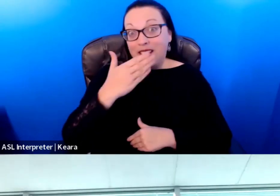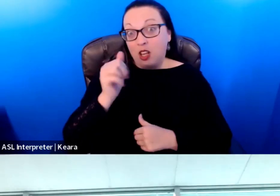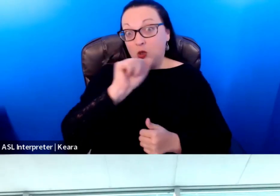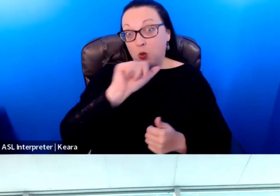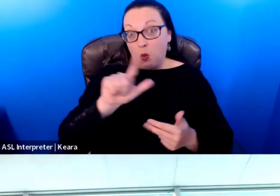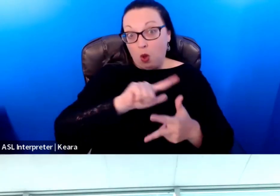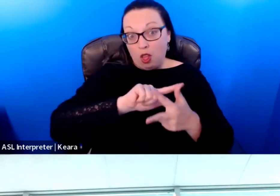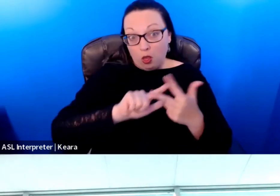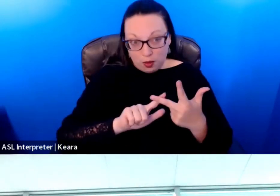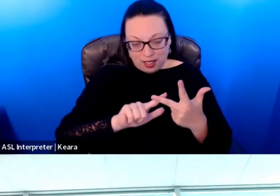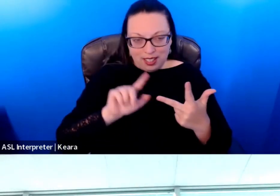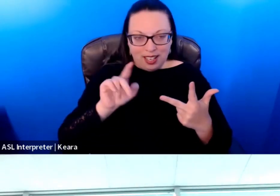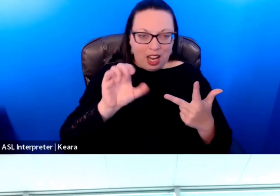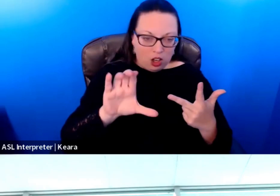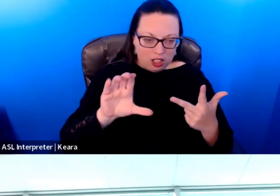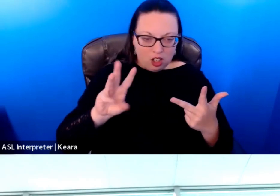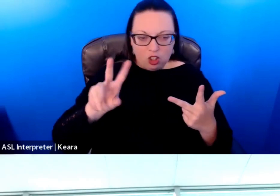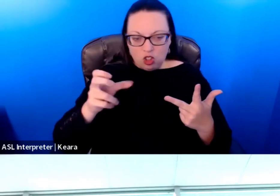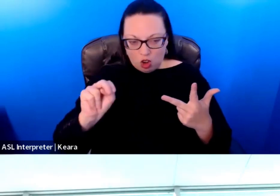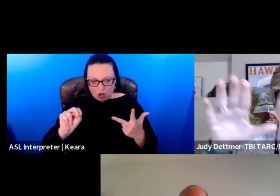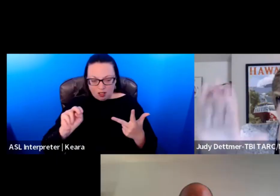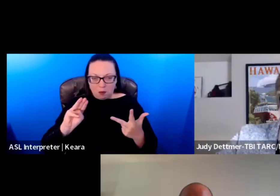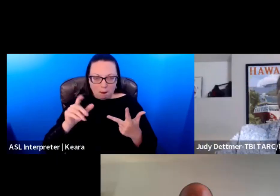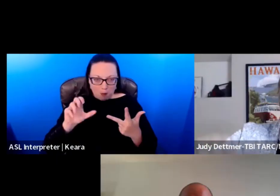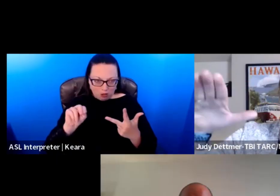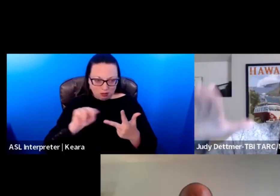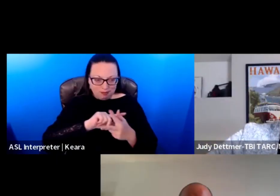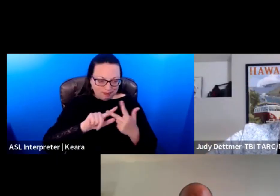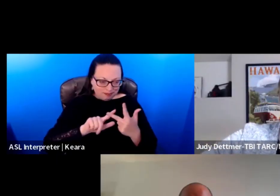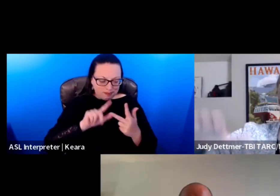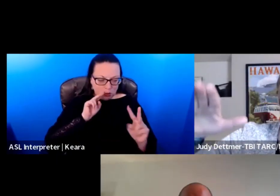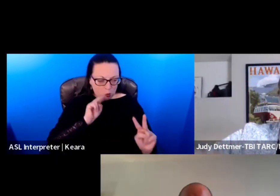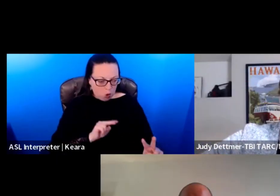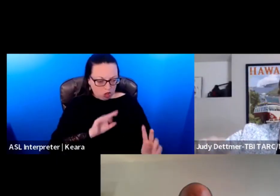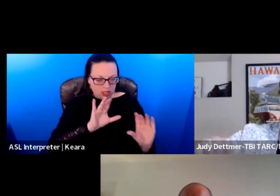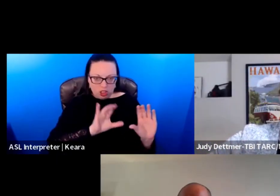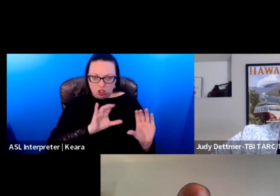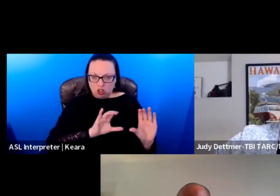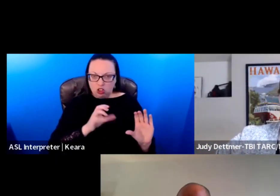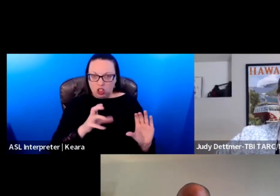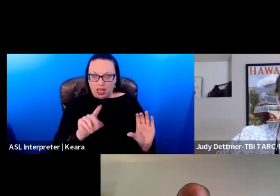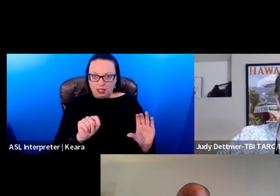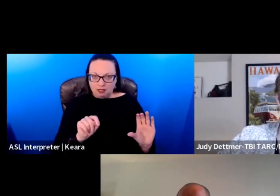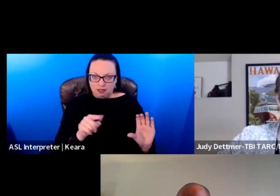Eric, Shawn, and Martin. I've just been, you know, watching the chat as you're talking and you guys have to take a minute